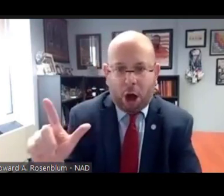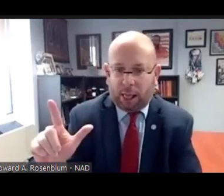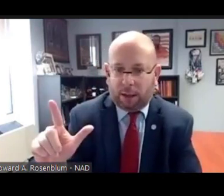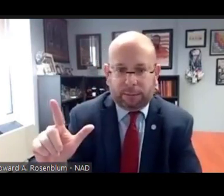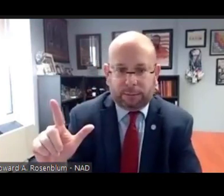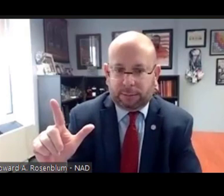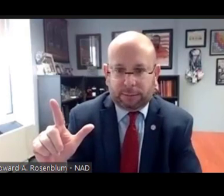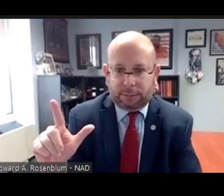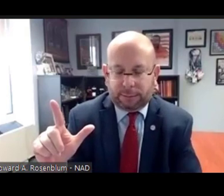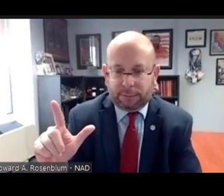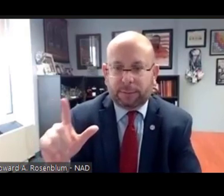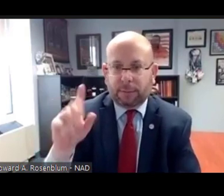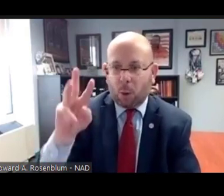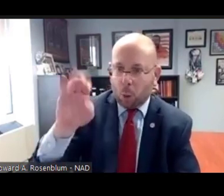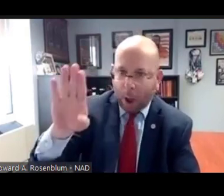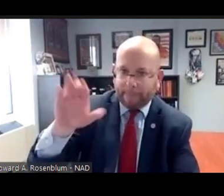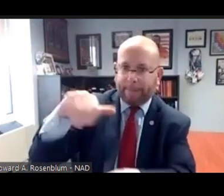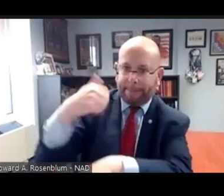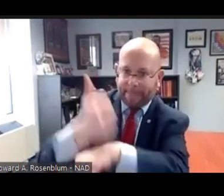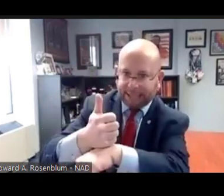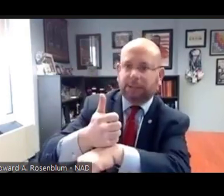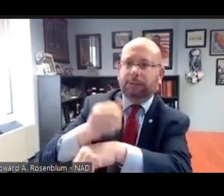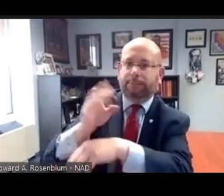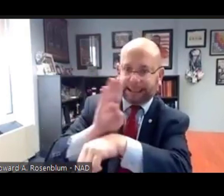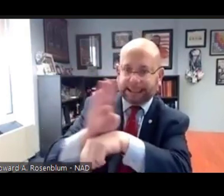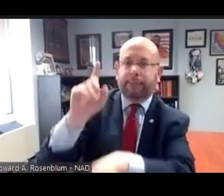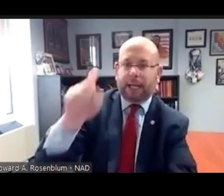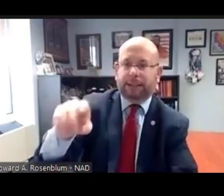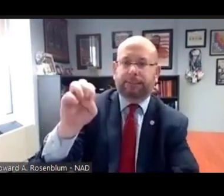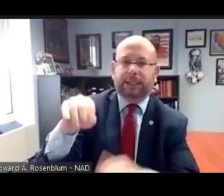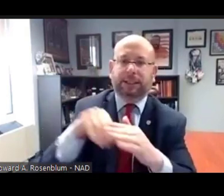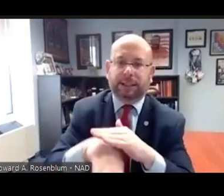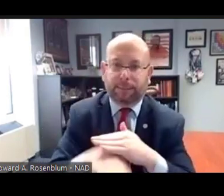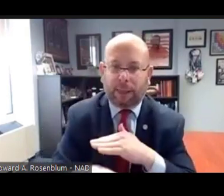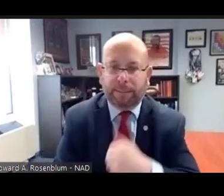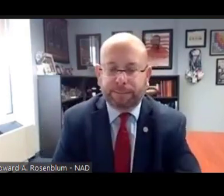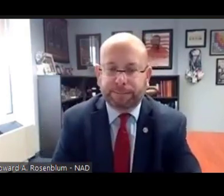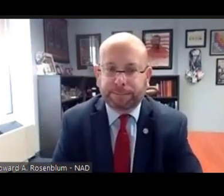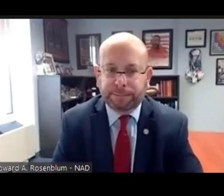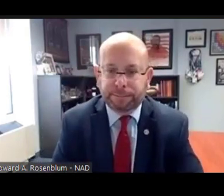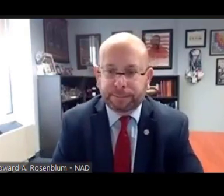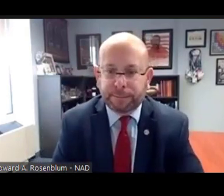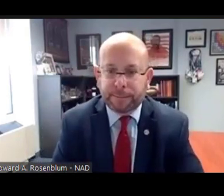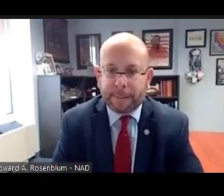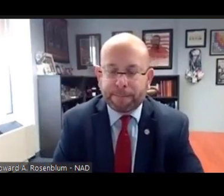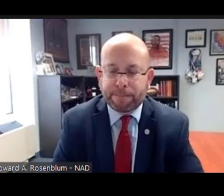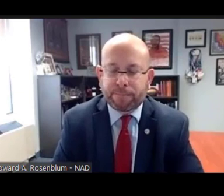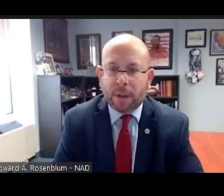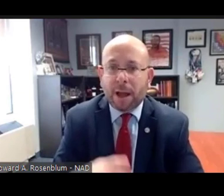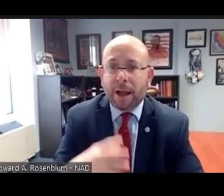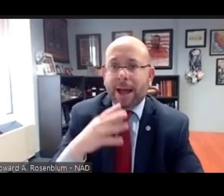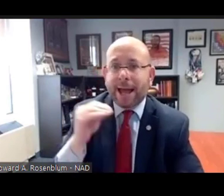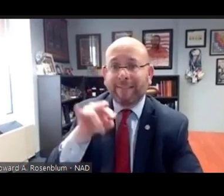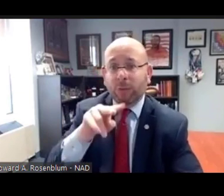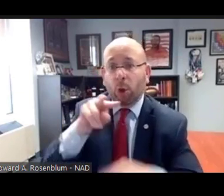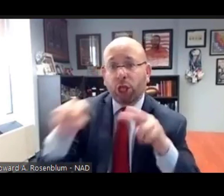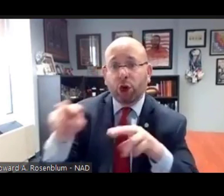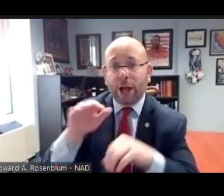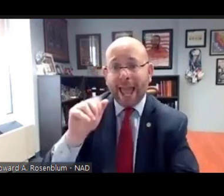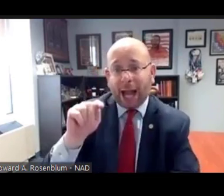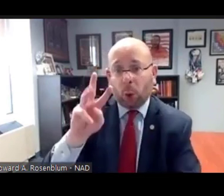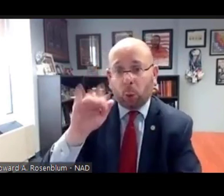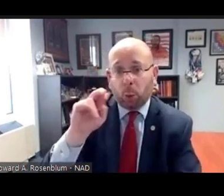there is, you know, no physical nexus whatsoever, they are entirely web based.